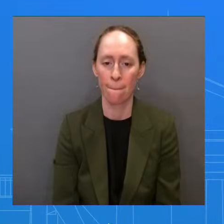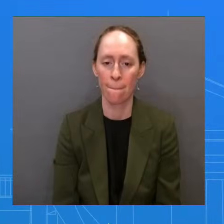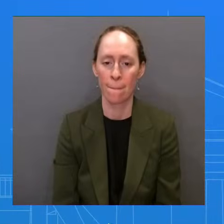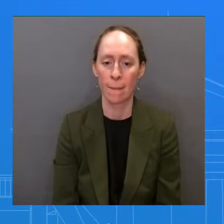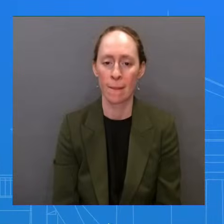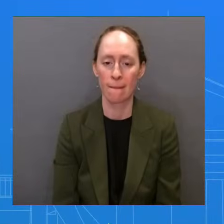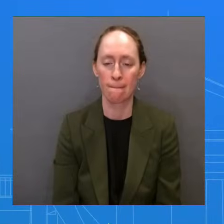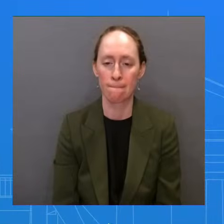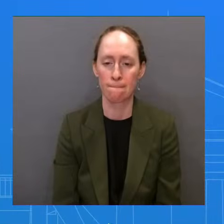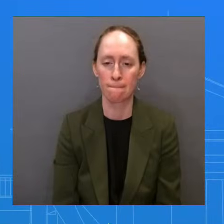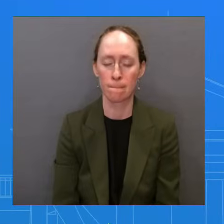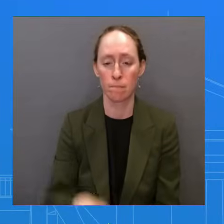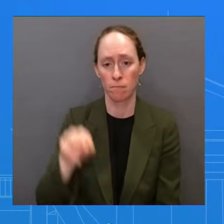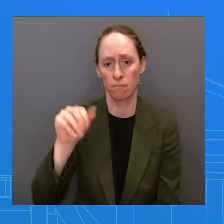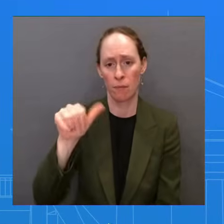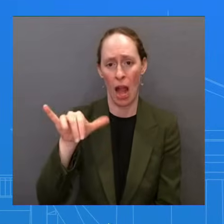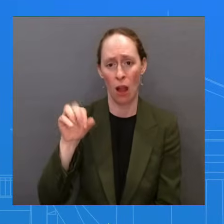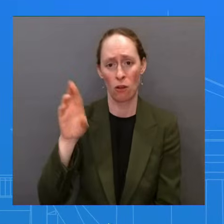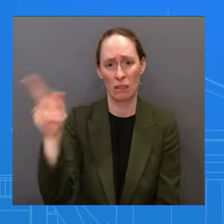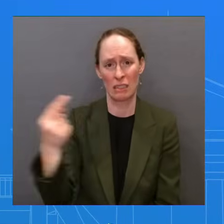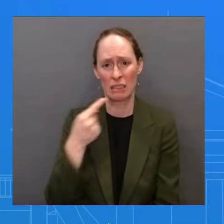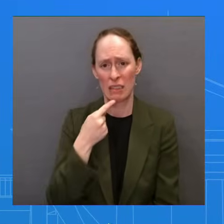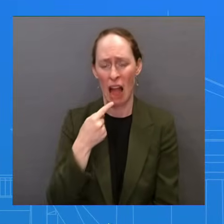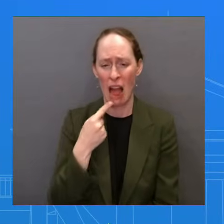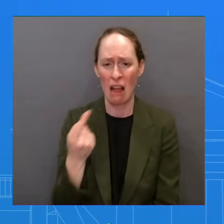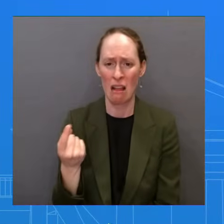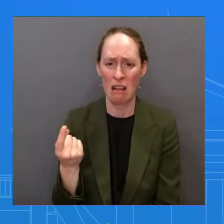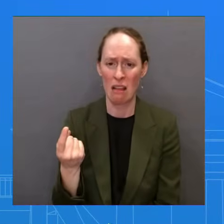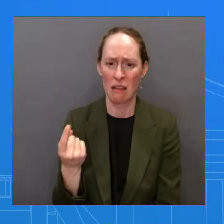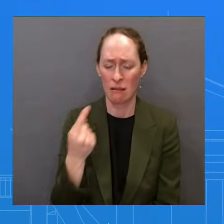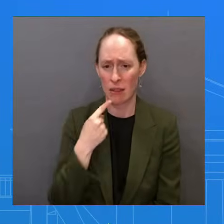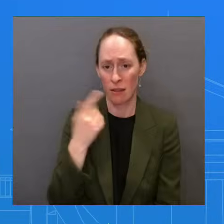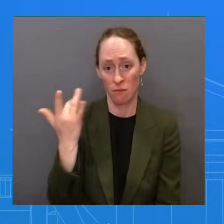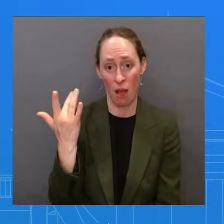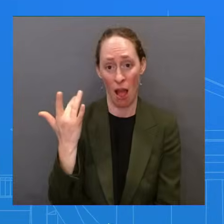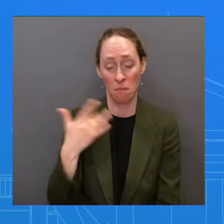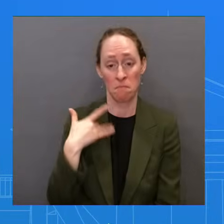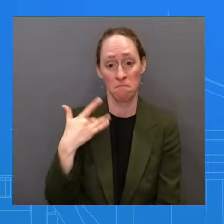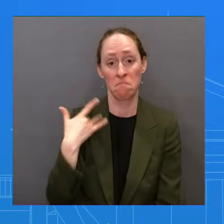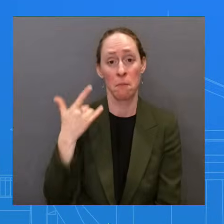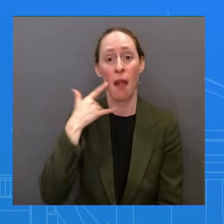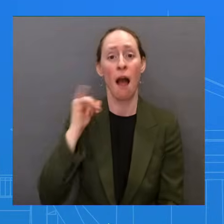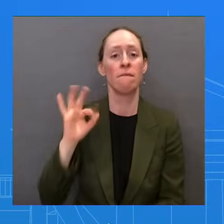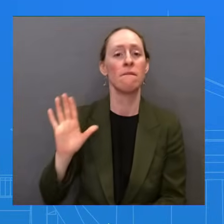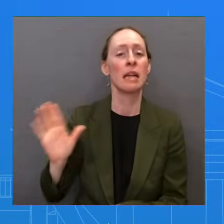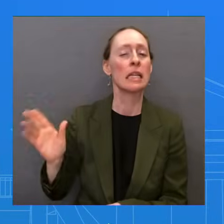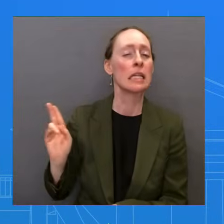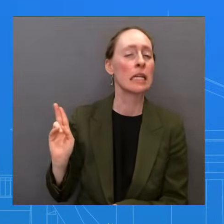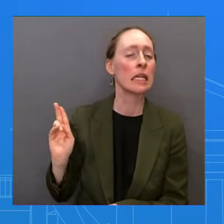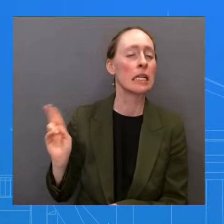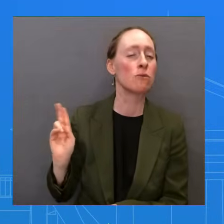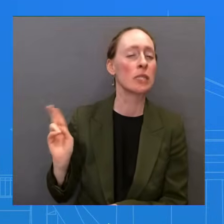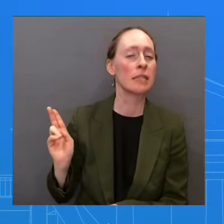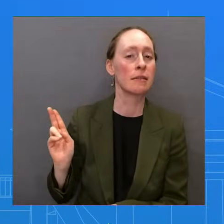Ms. Jean-Pierre: I'm just going to leave it to the Secret Service to speak to this directly. Go ahead, Ed. The Press: Yeah, thanks, Karine.